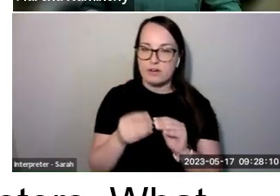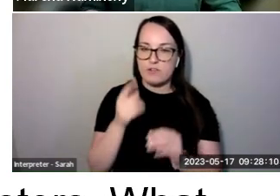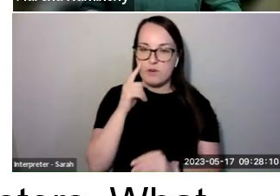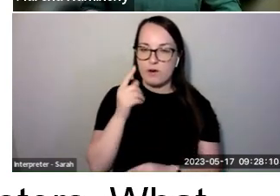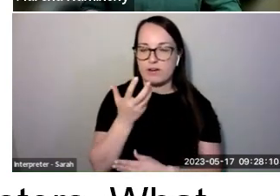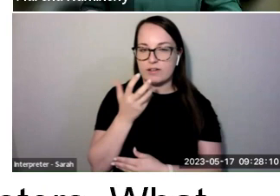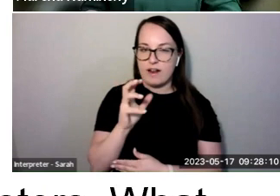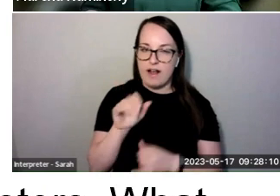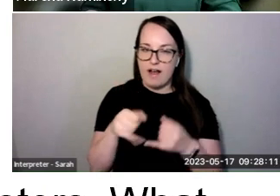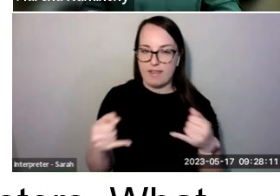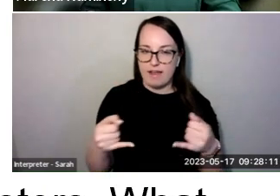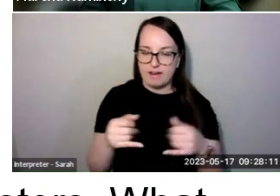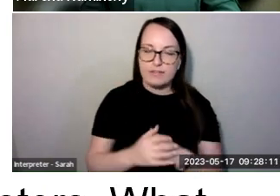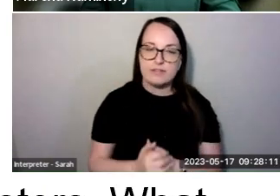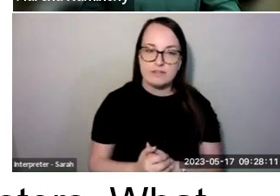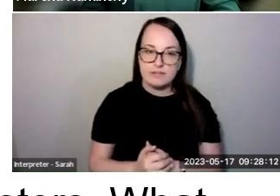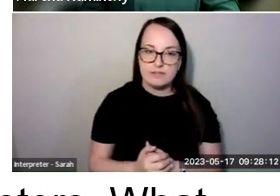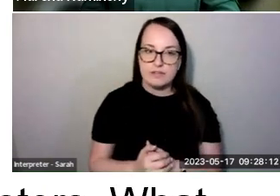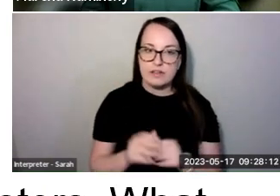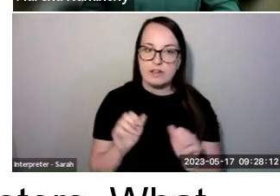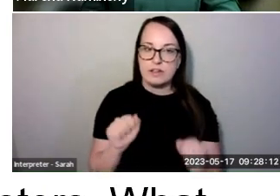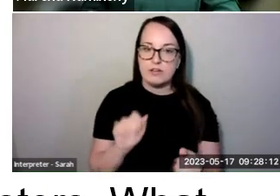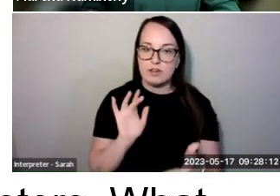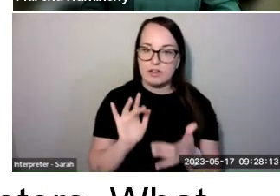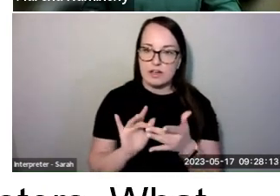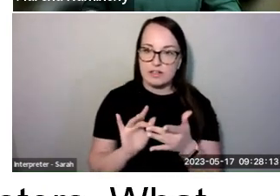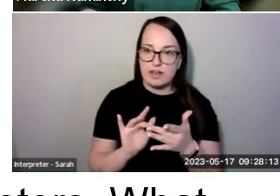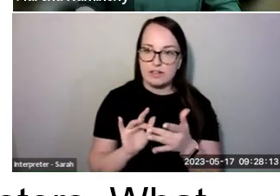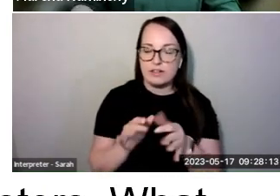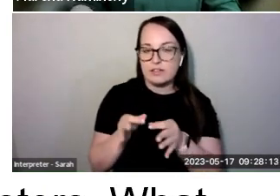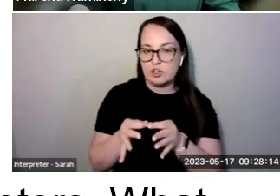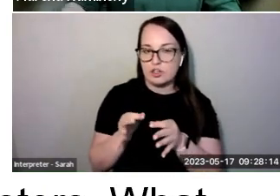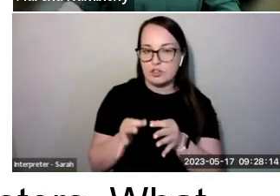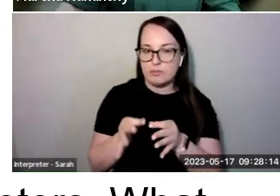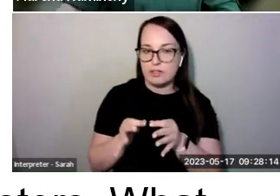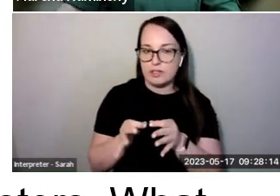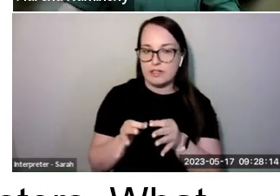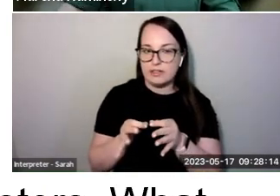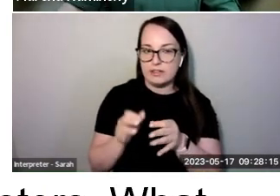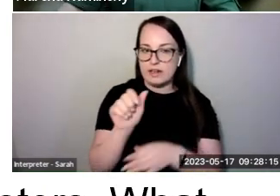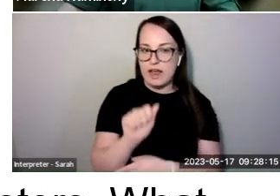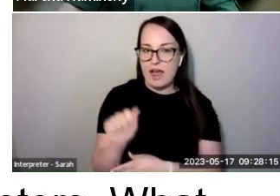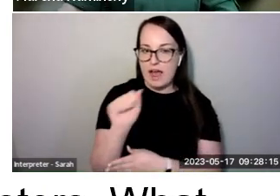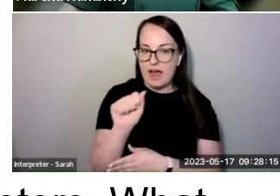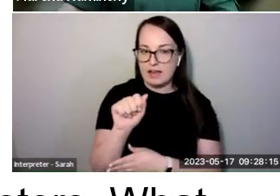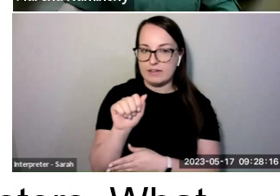interpreting department is You can always contact us at interpreting @dEAF, Inc.